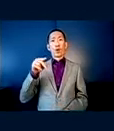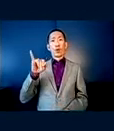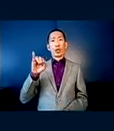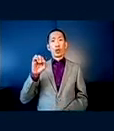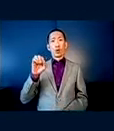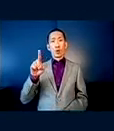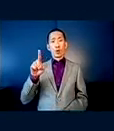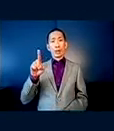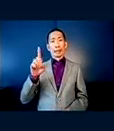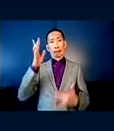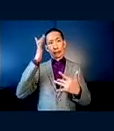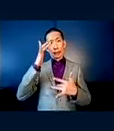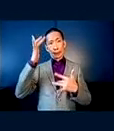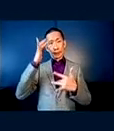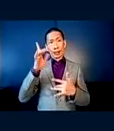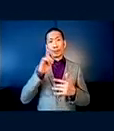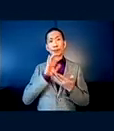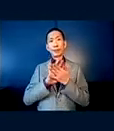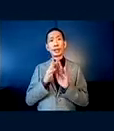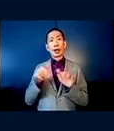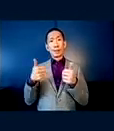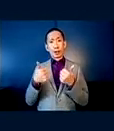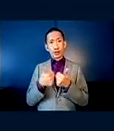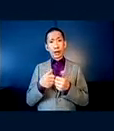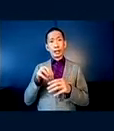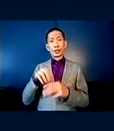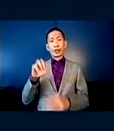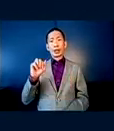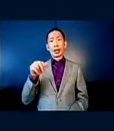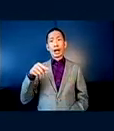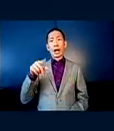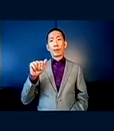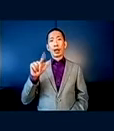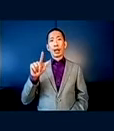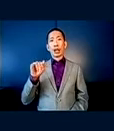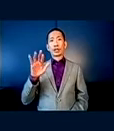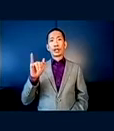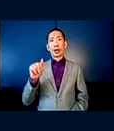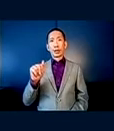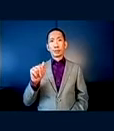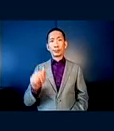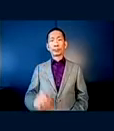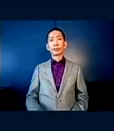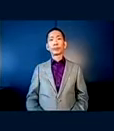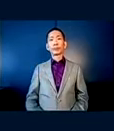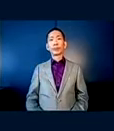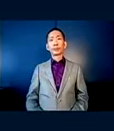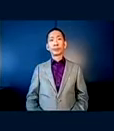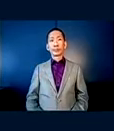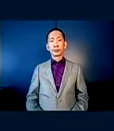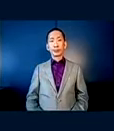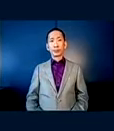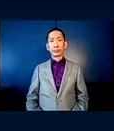THE 1980s, LONG BEFORE OPIOID EPIDEMIC WAS SUCH A CHALLENGE IN THE APPALACHIAN CONTEXT.